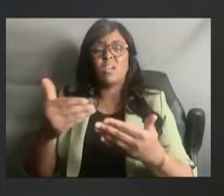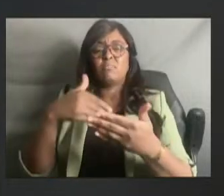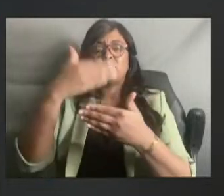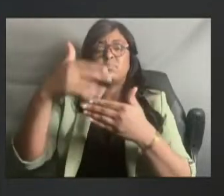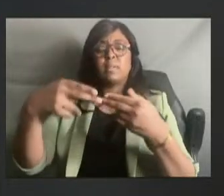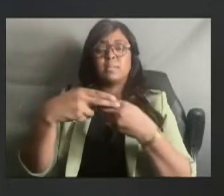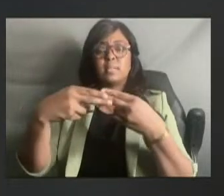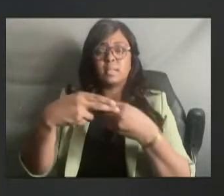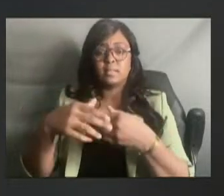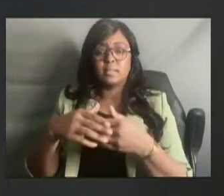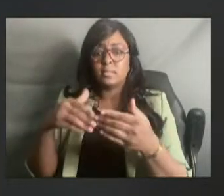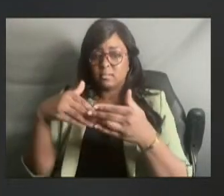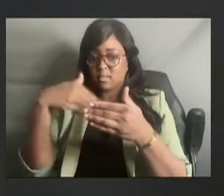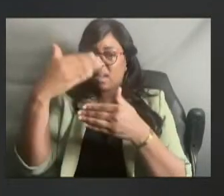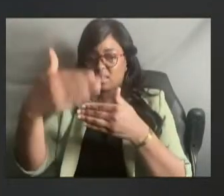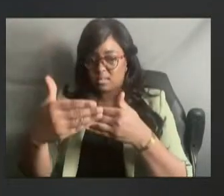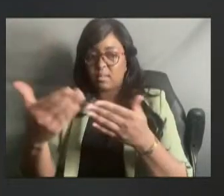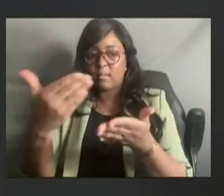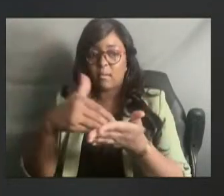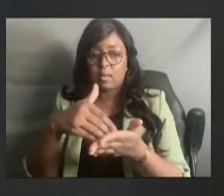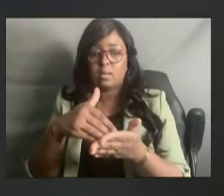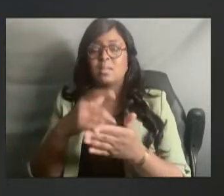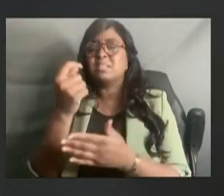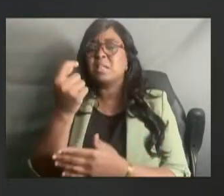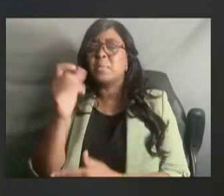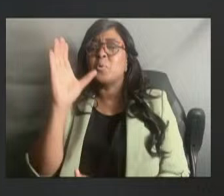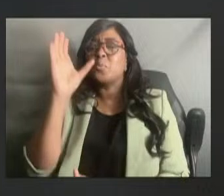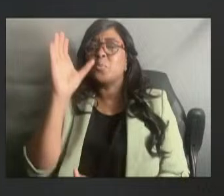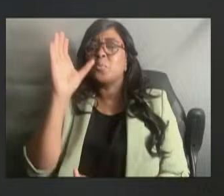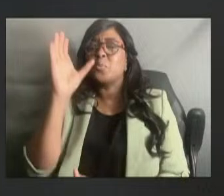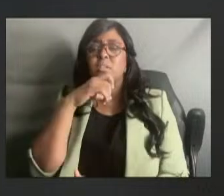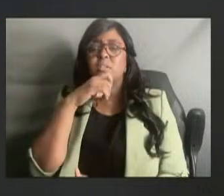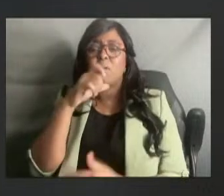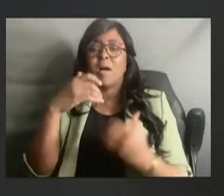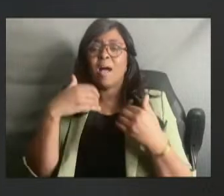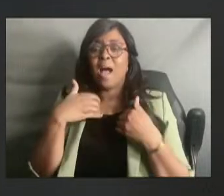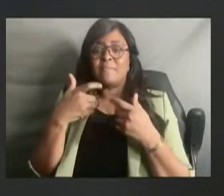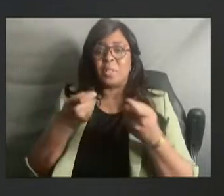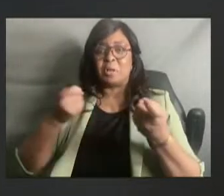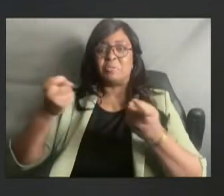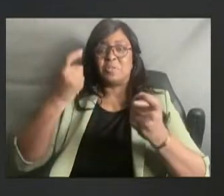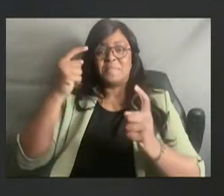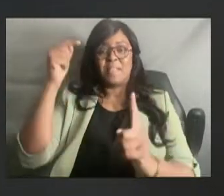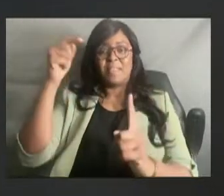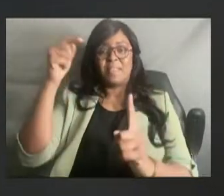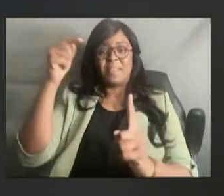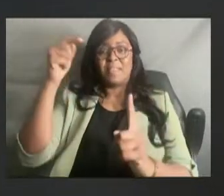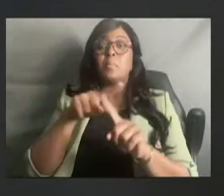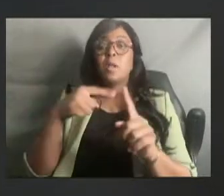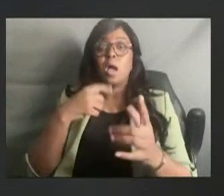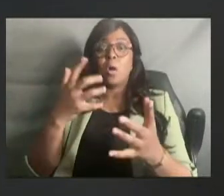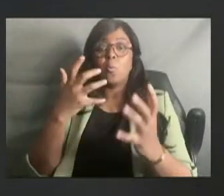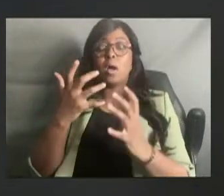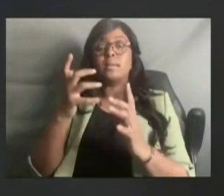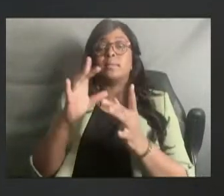Thank you so much, Shannon. If you could advance the next slide and the next one after that,